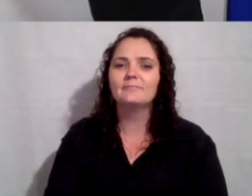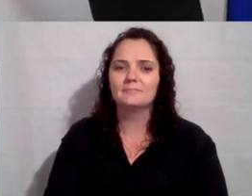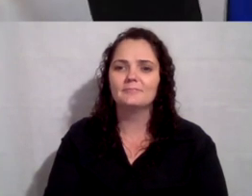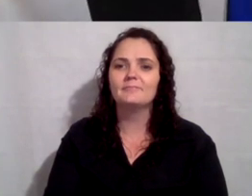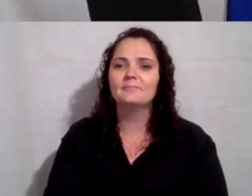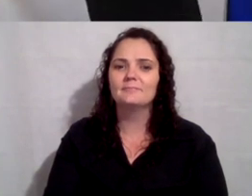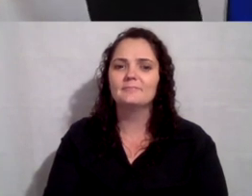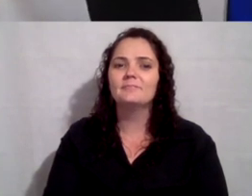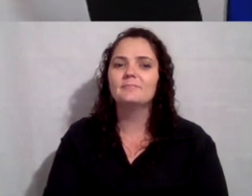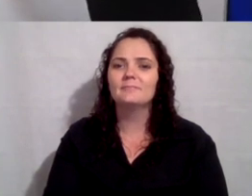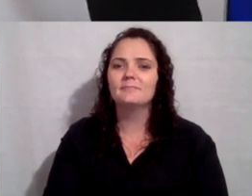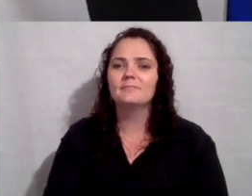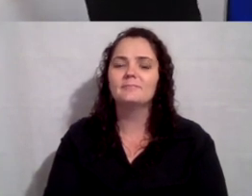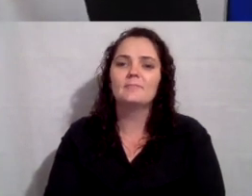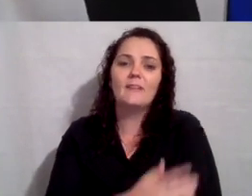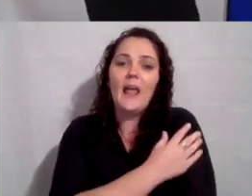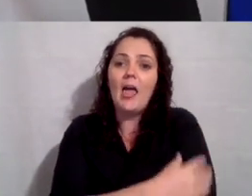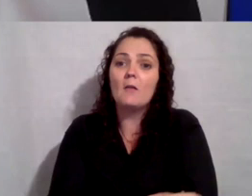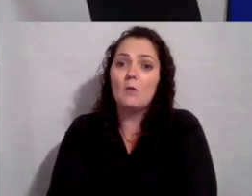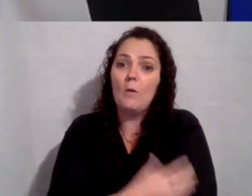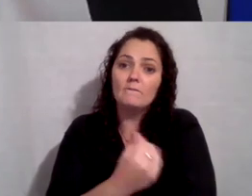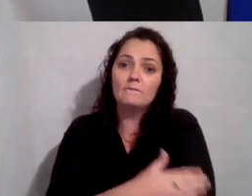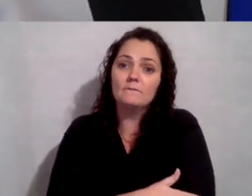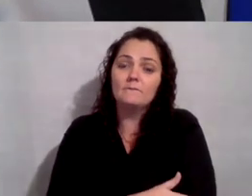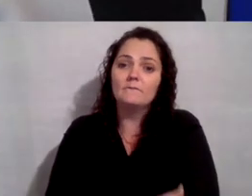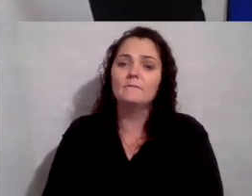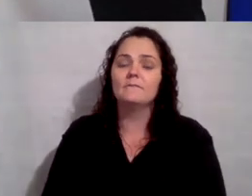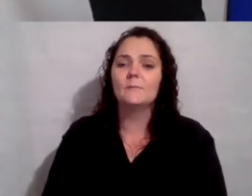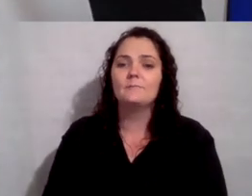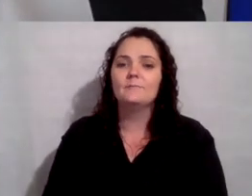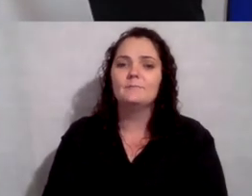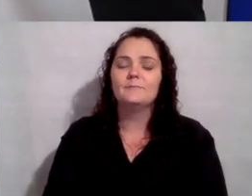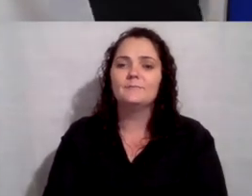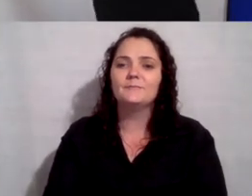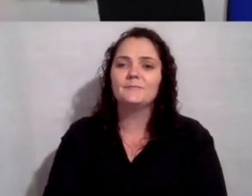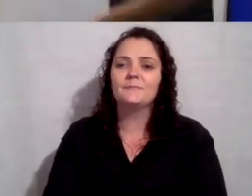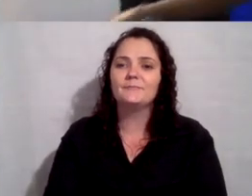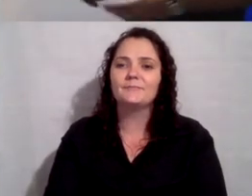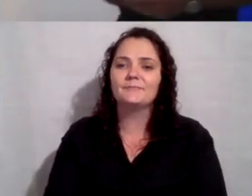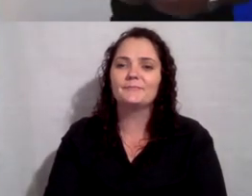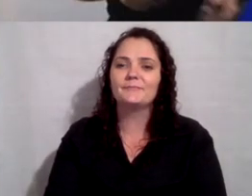with her elbow going behind her there alright coming down.